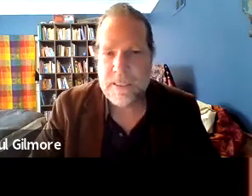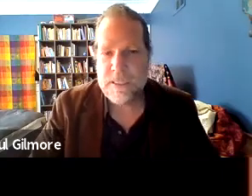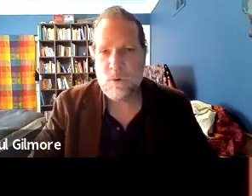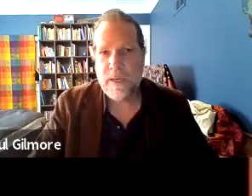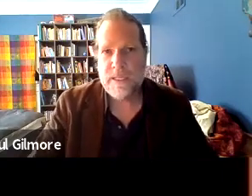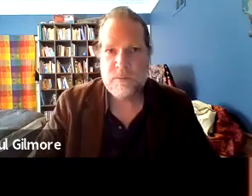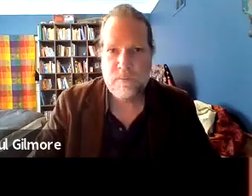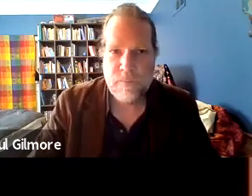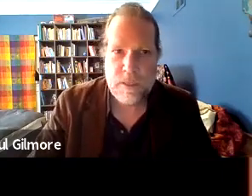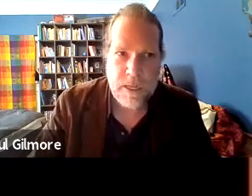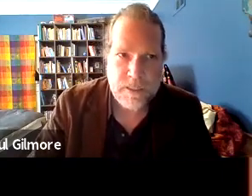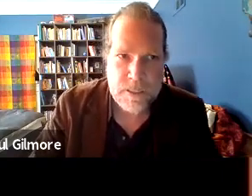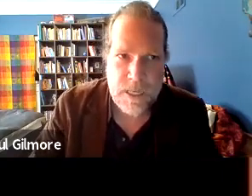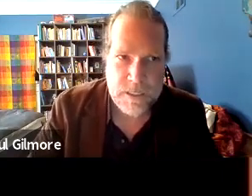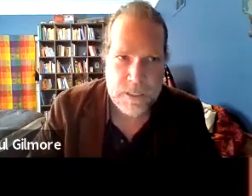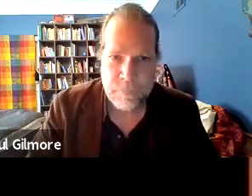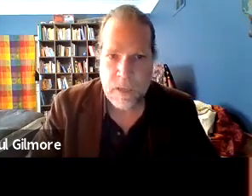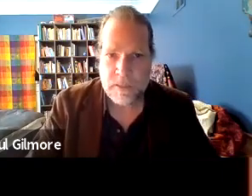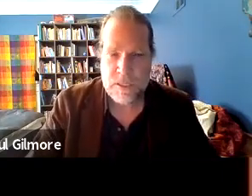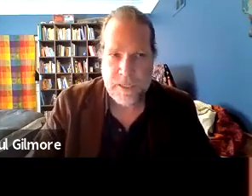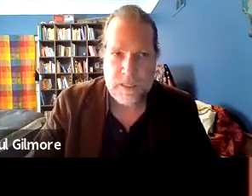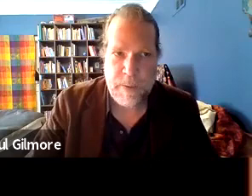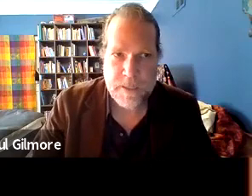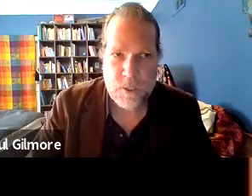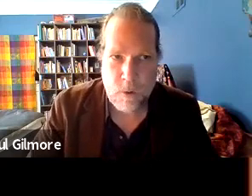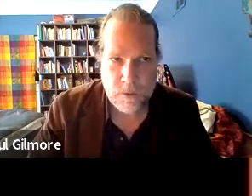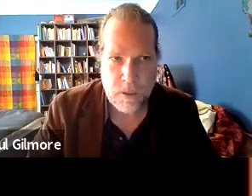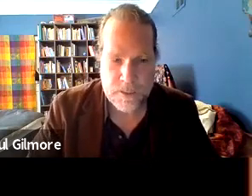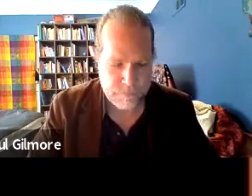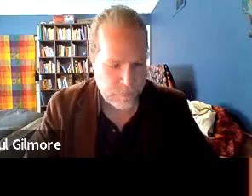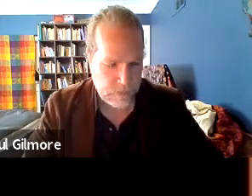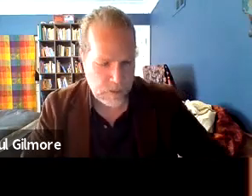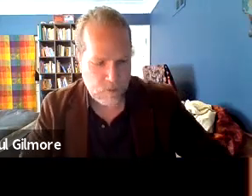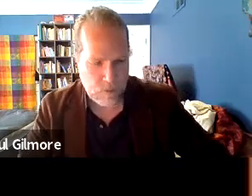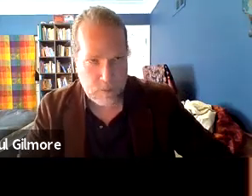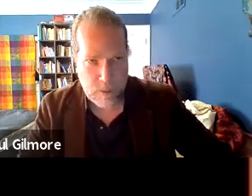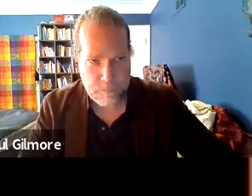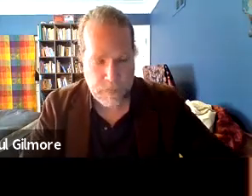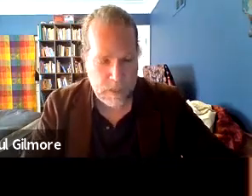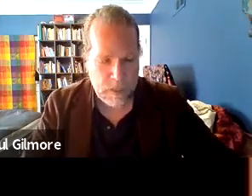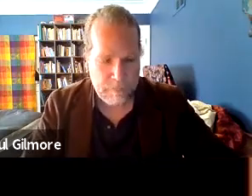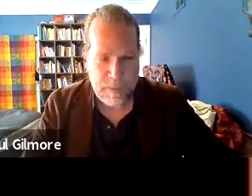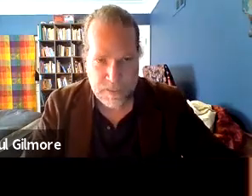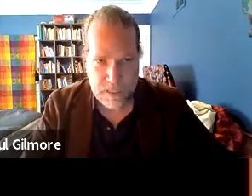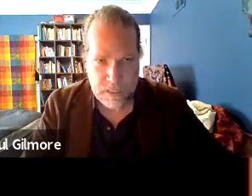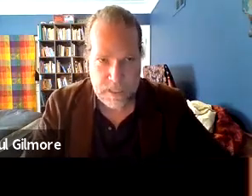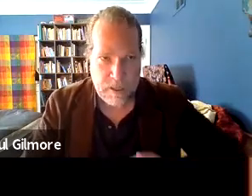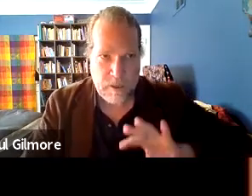in the 1920s, the United States decided to pass quota laws, a quota law, basically,